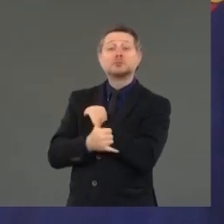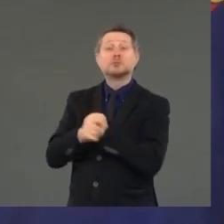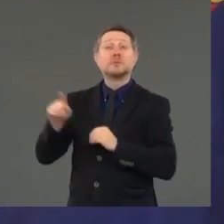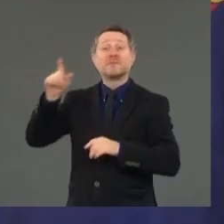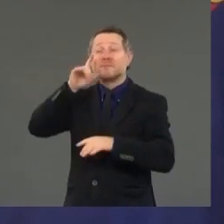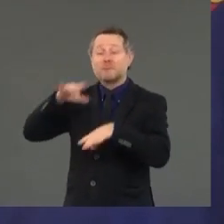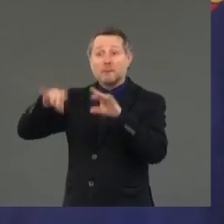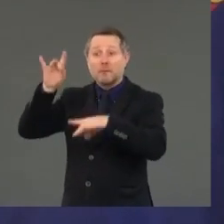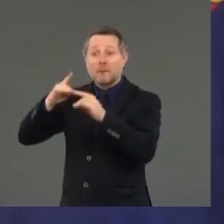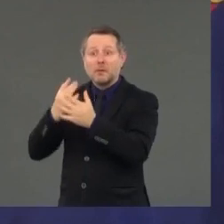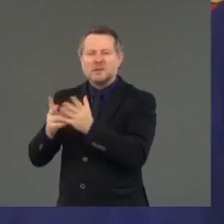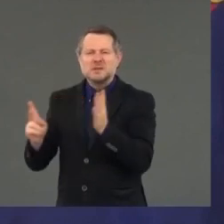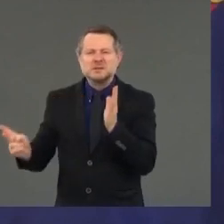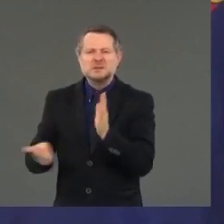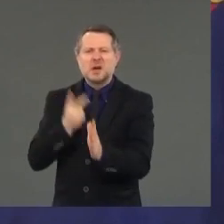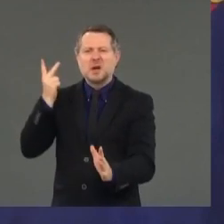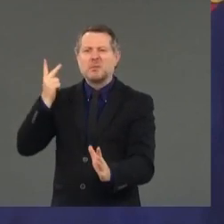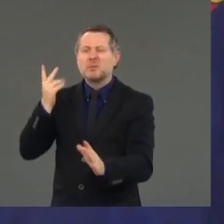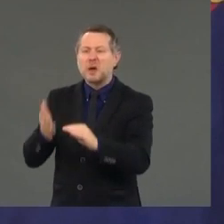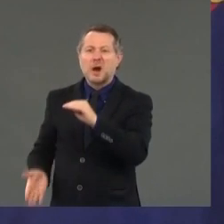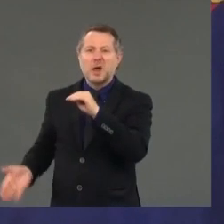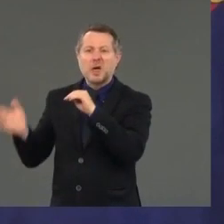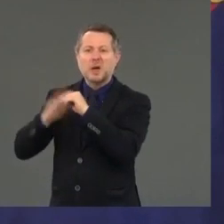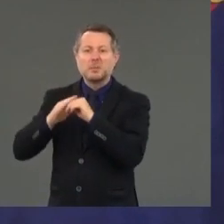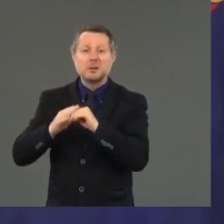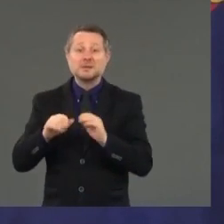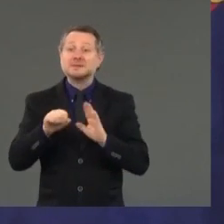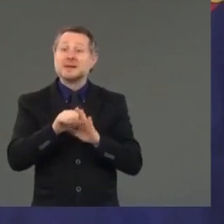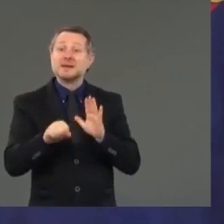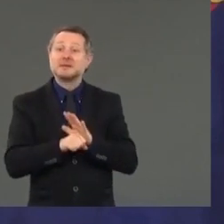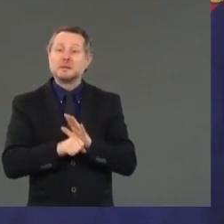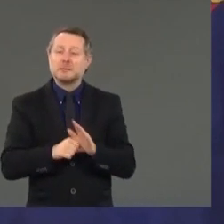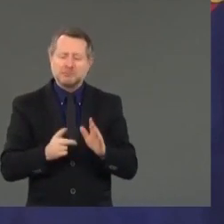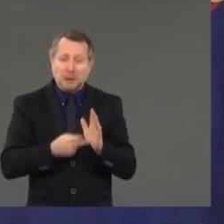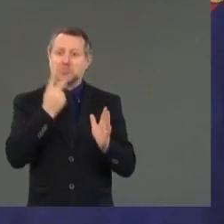NUMBER OF COUNTRIES WHO NOW FOUND IT AND WE DOUBLE THE